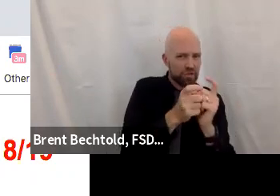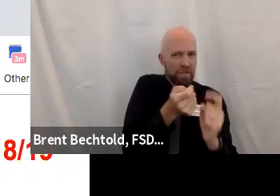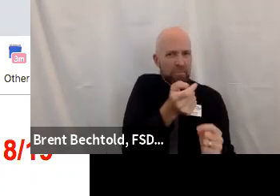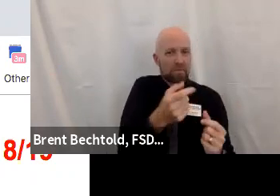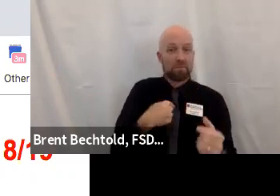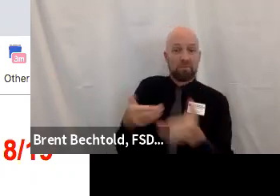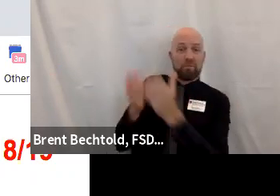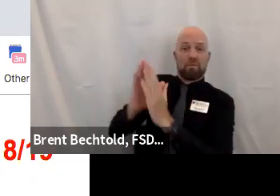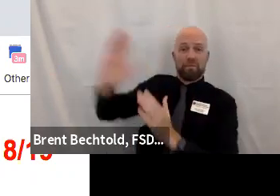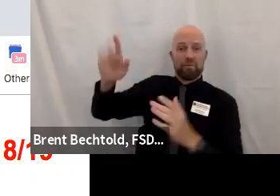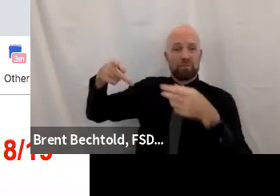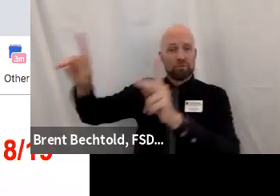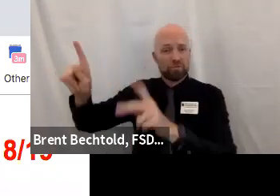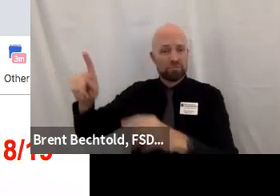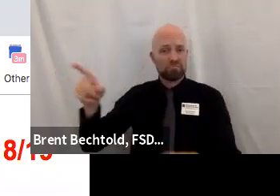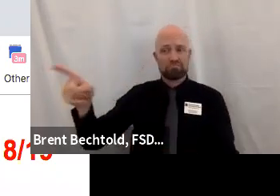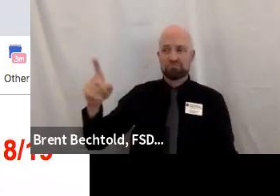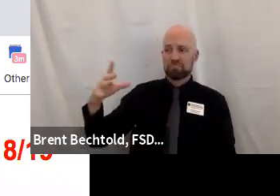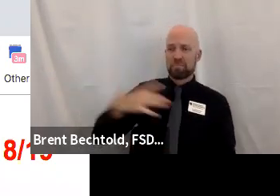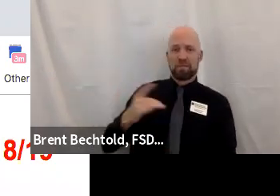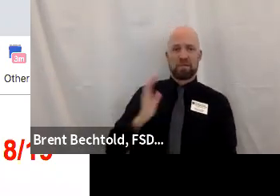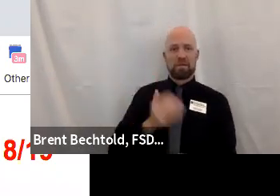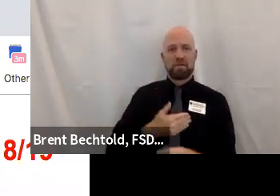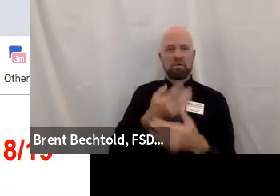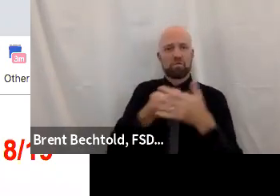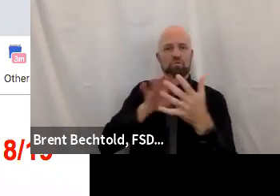We didn't... made some additions and deletions, deletions with their permission